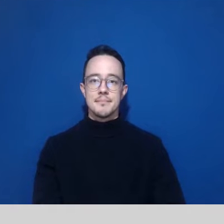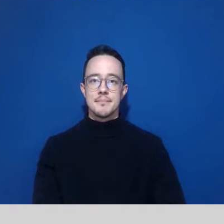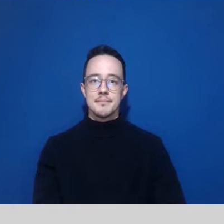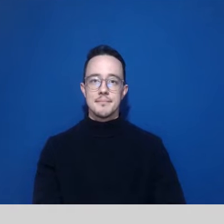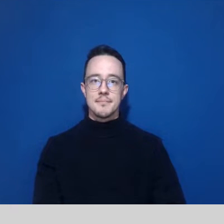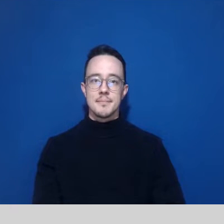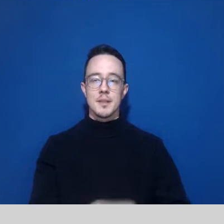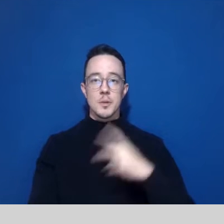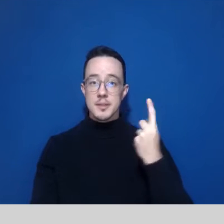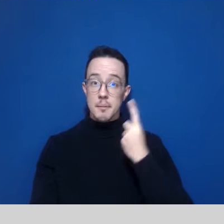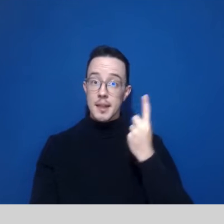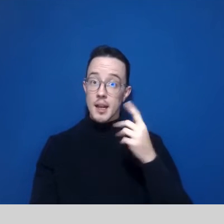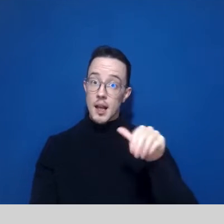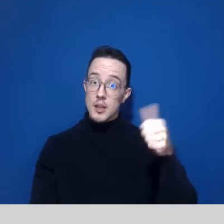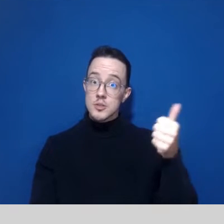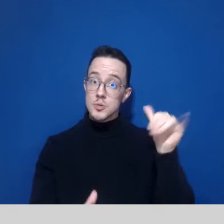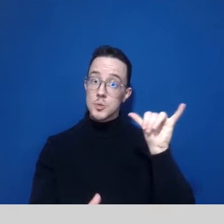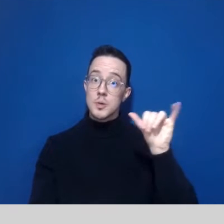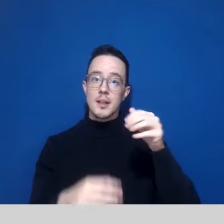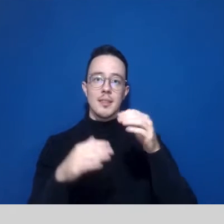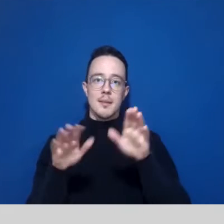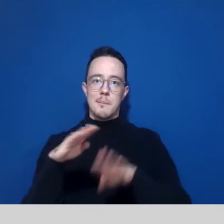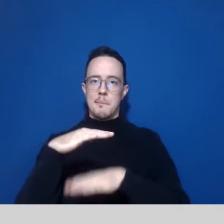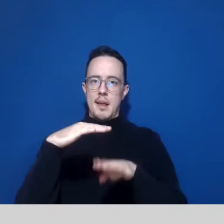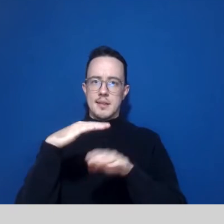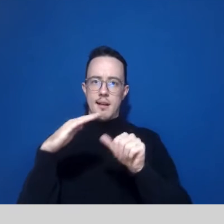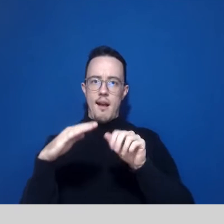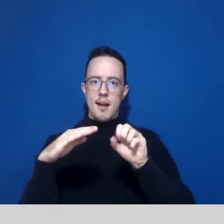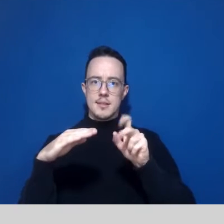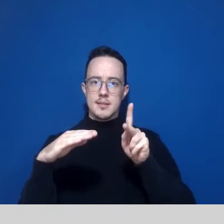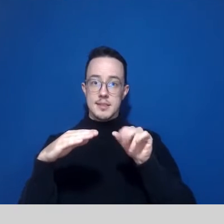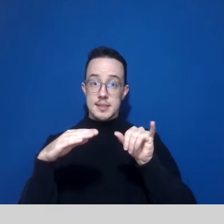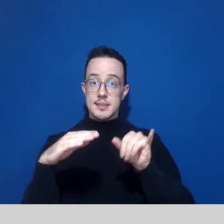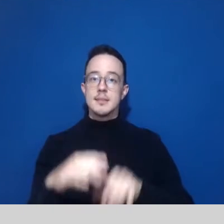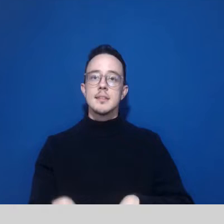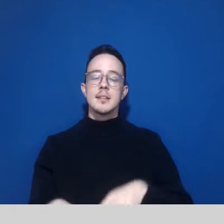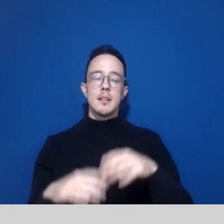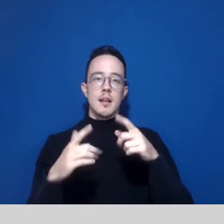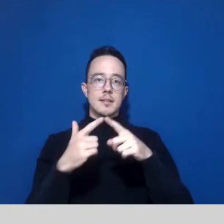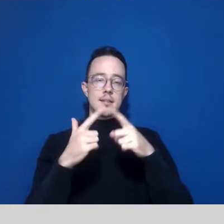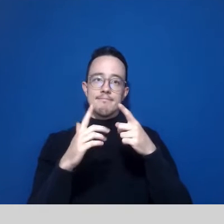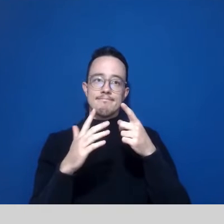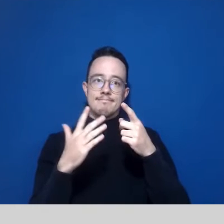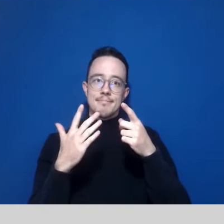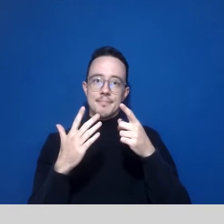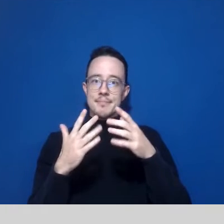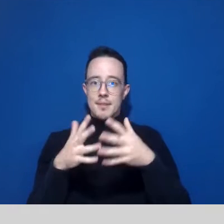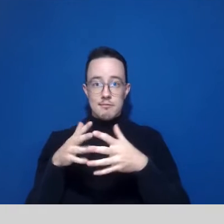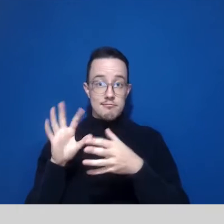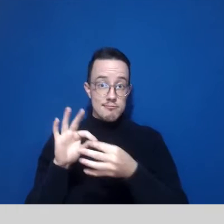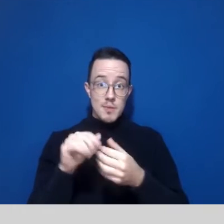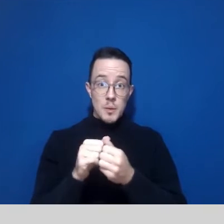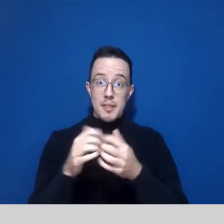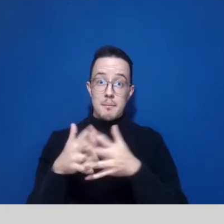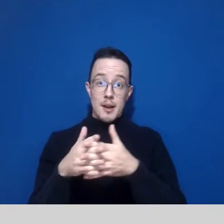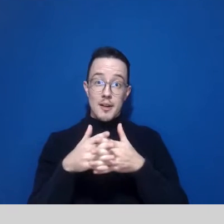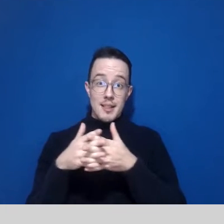There is something else that is even in the basic ASCII, which concerns American English as well.